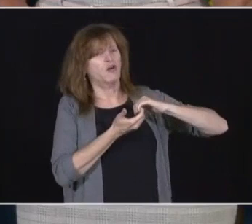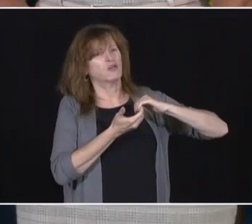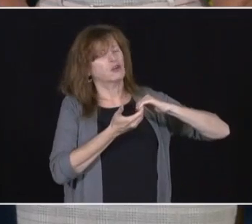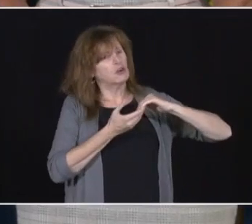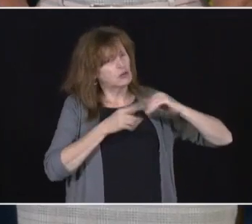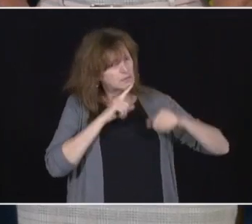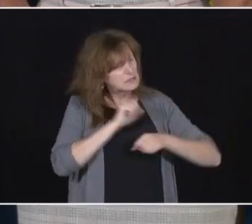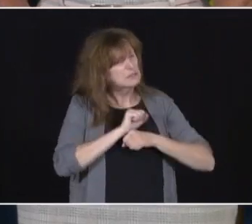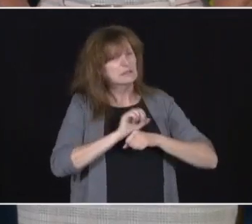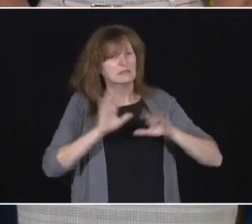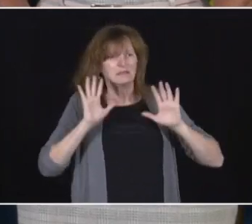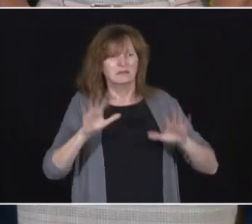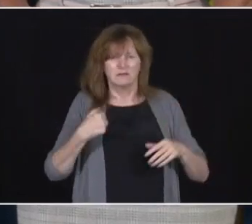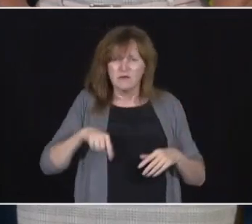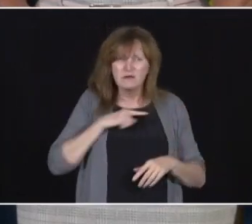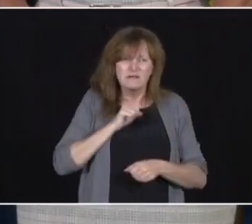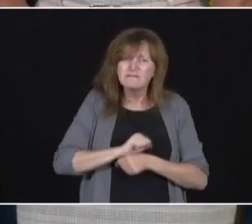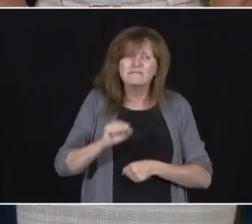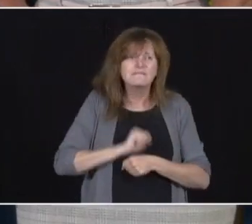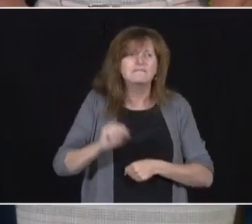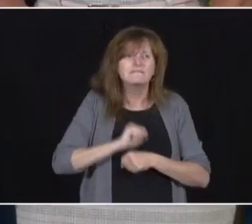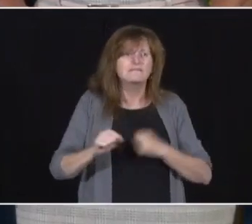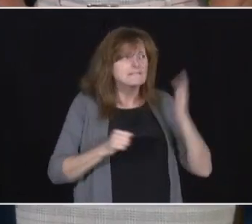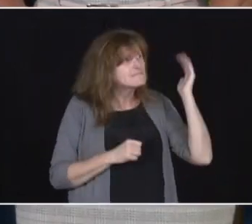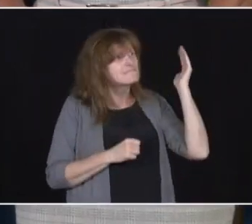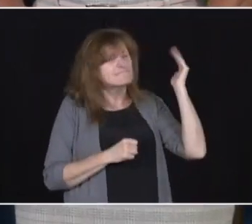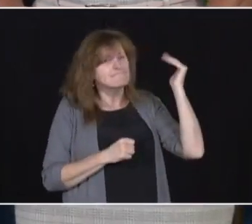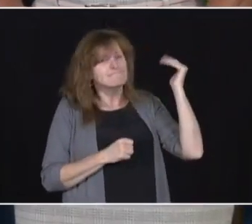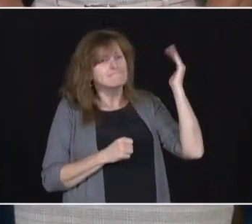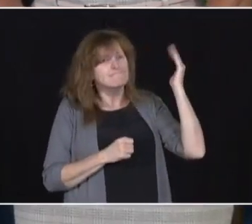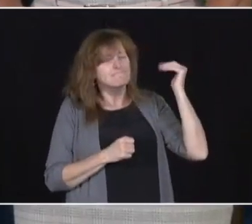We need a real partnership. Because we are working as hard as we can.